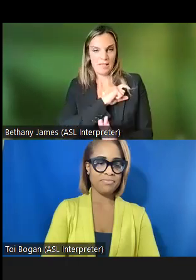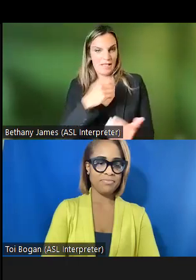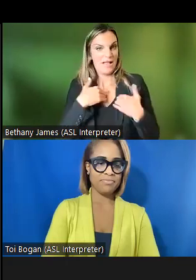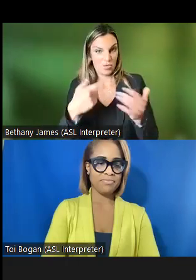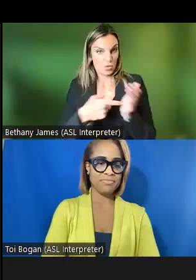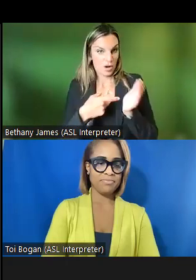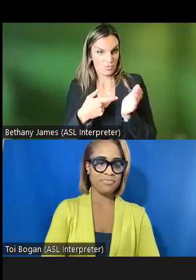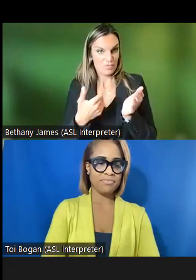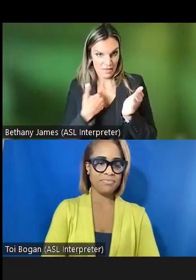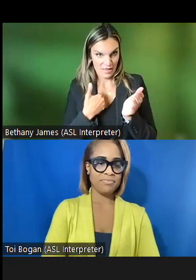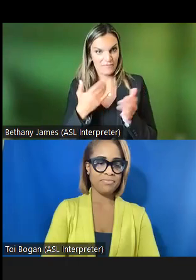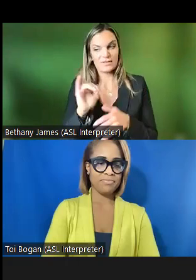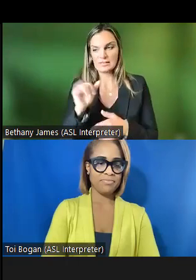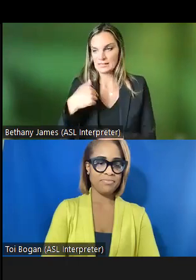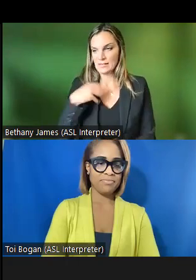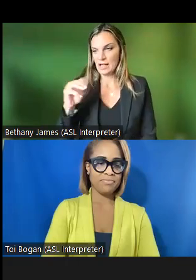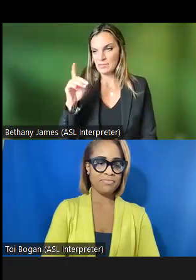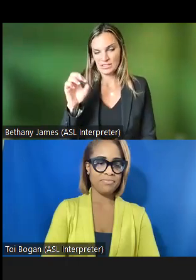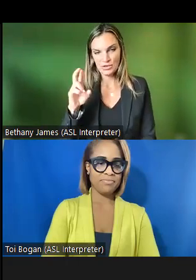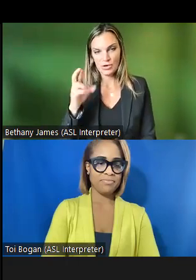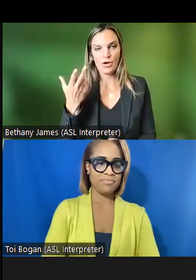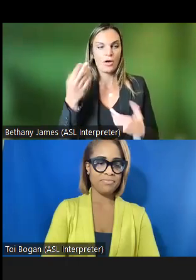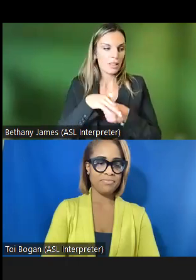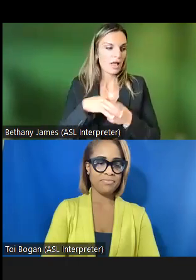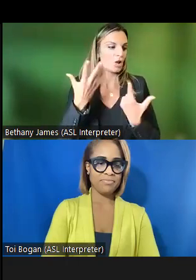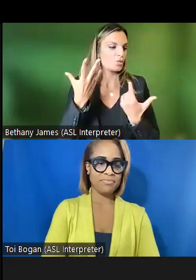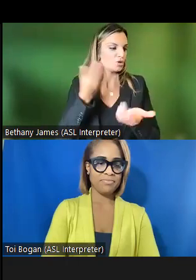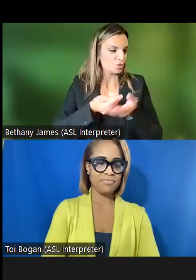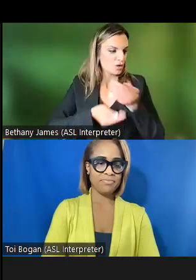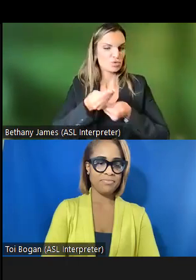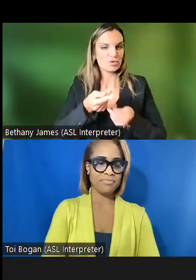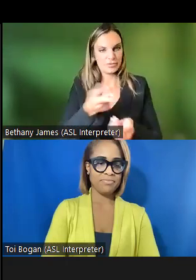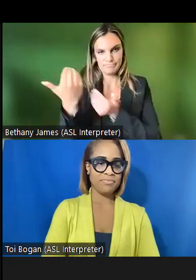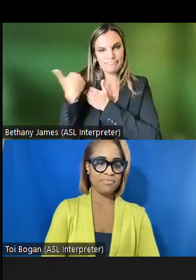Department of Civil Rights or Treasury or Lottery to not discriminate against persons